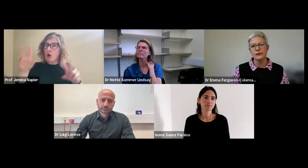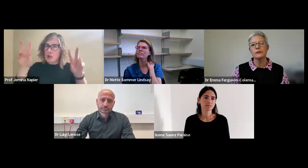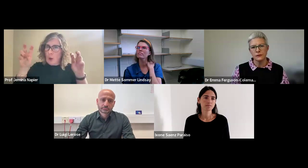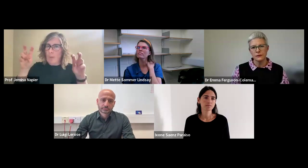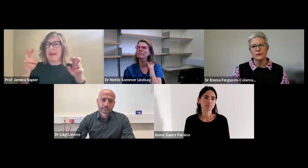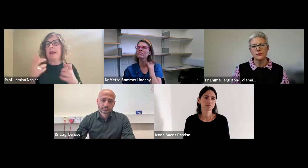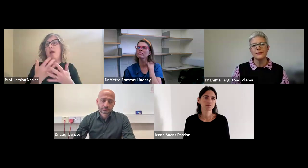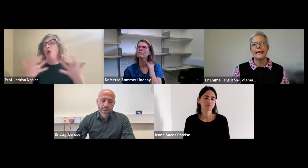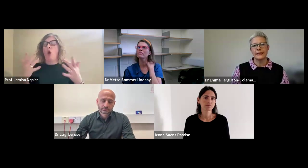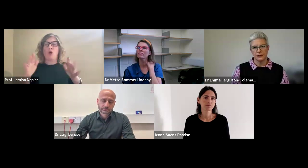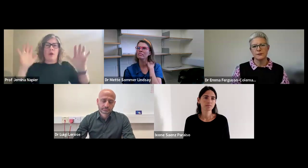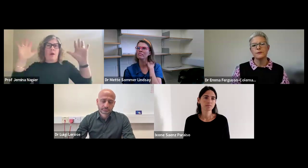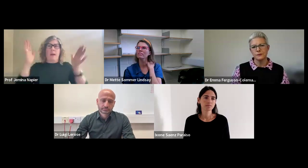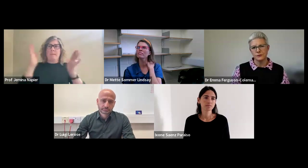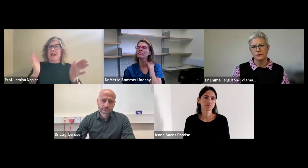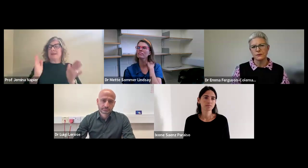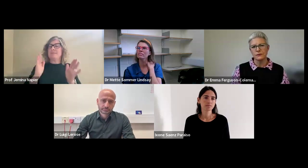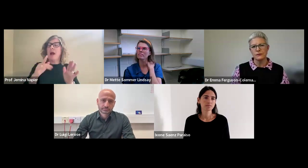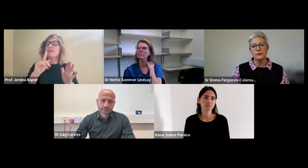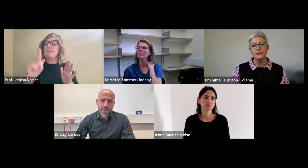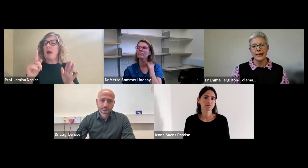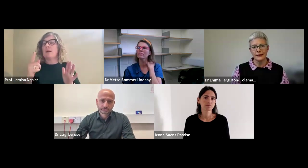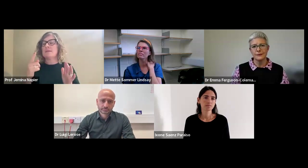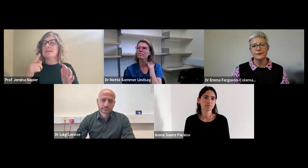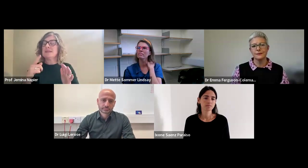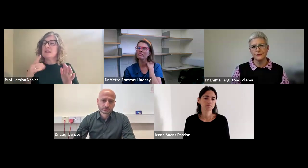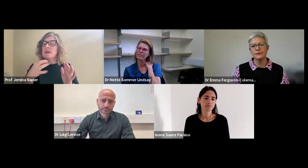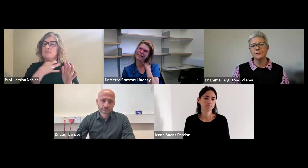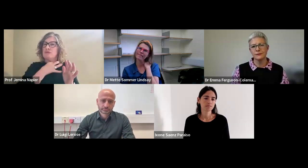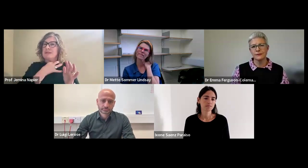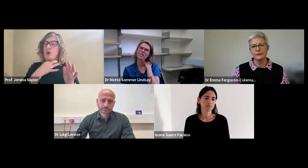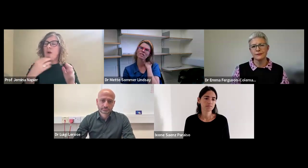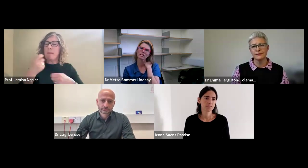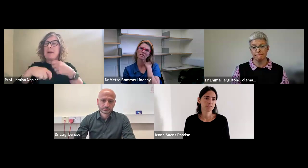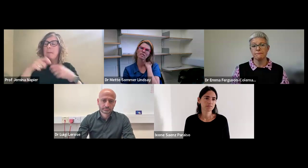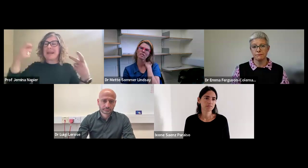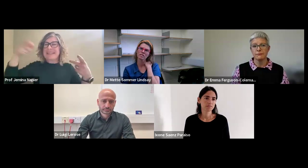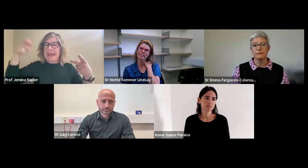say the same, you know, that it's a hot topic, that it's something that's seen as a must-do,